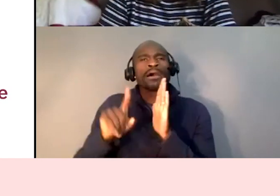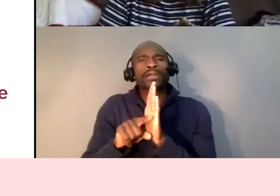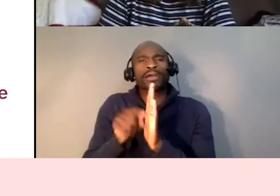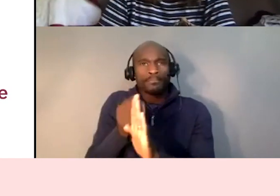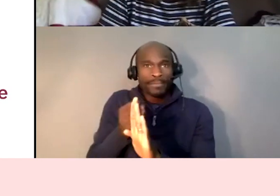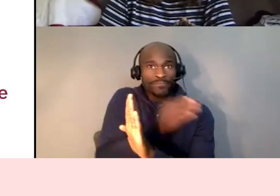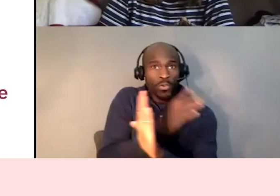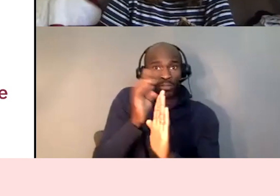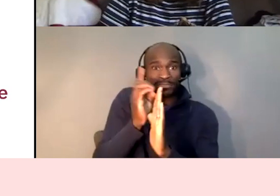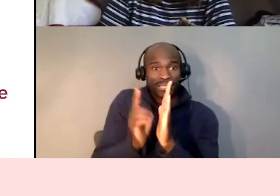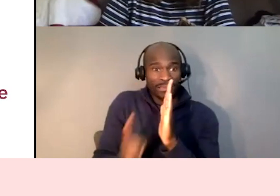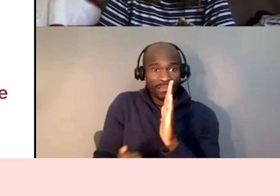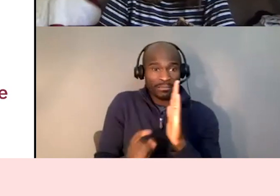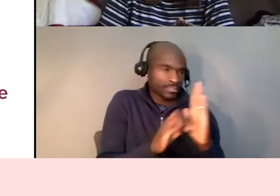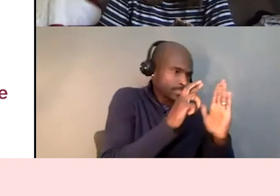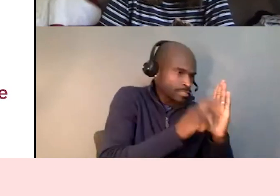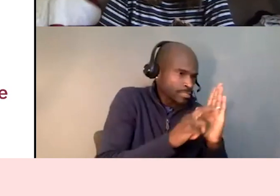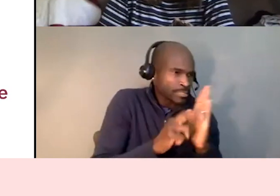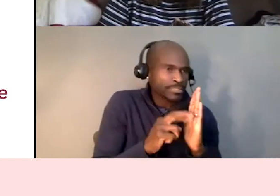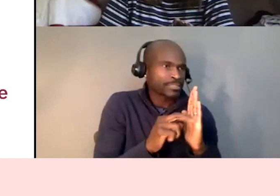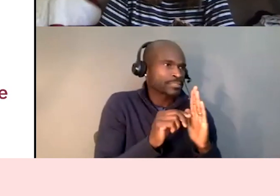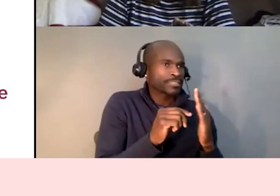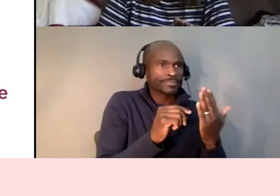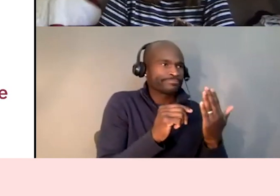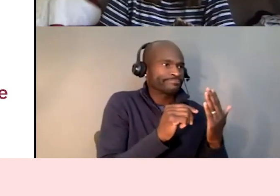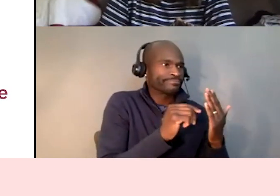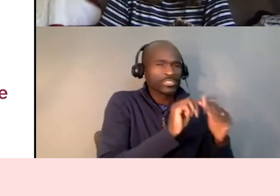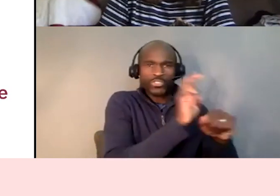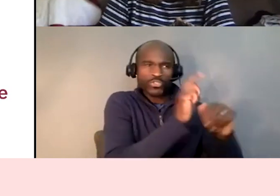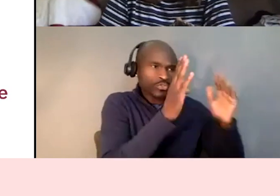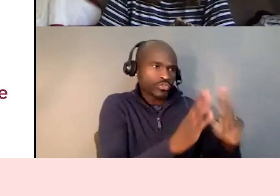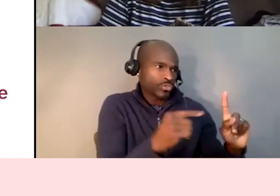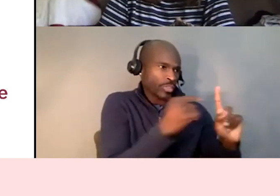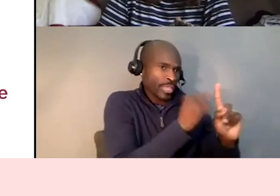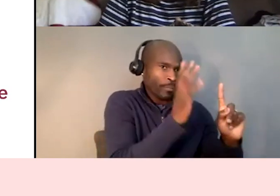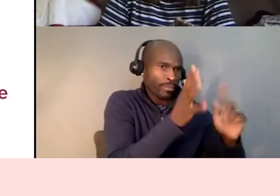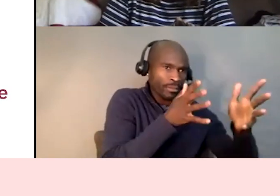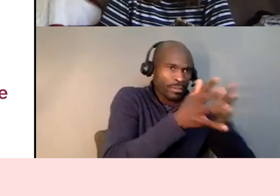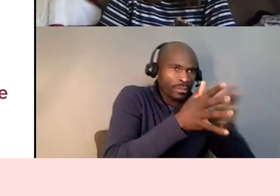lot of user interaction stuff interacting with users yourself and getting feedback